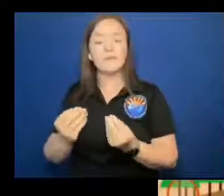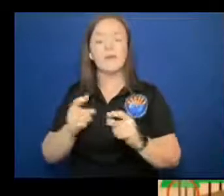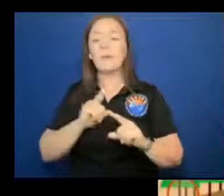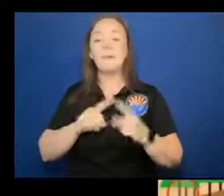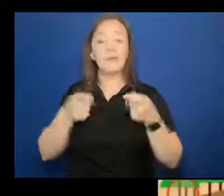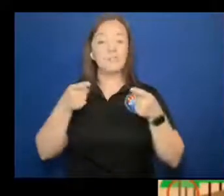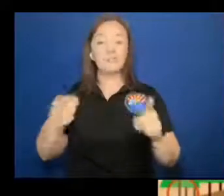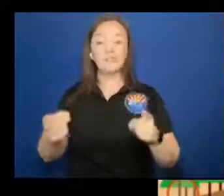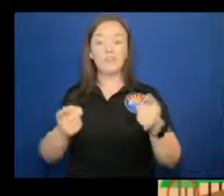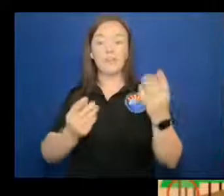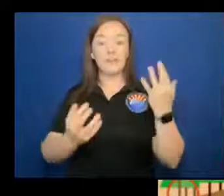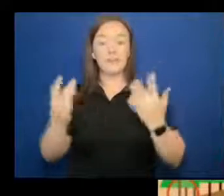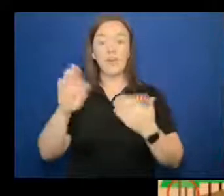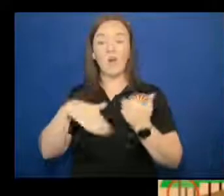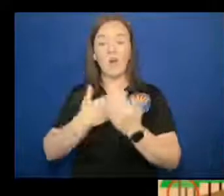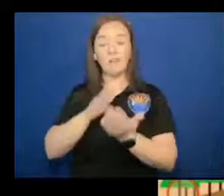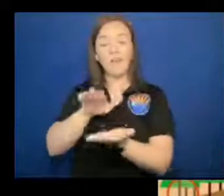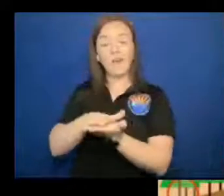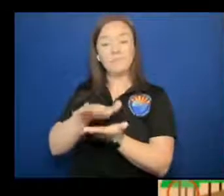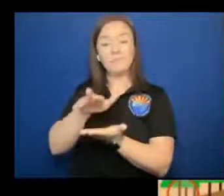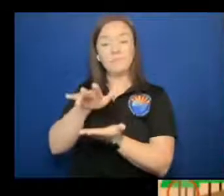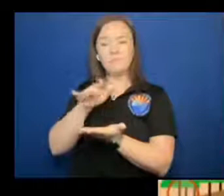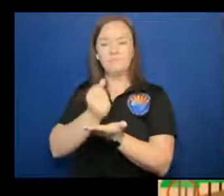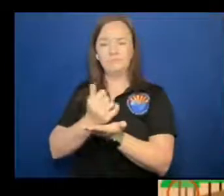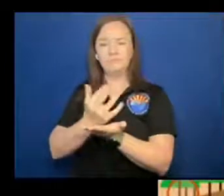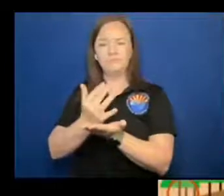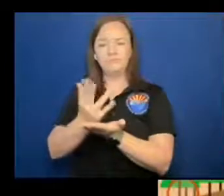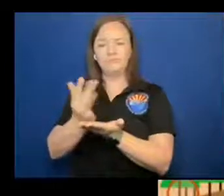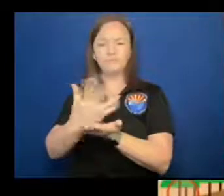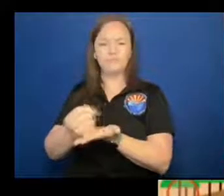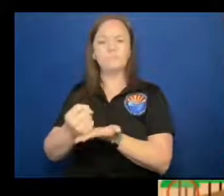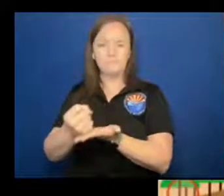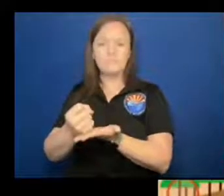AND WE HAVE NOT SEEN ANY SIGNIFICANT THUNDERSTORM THAT